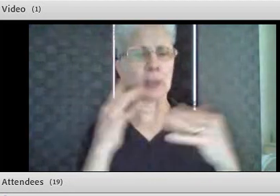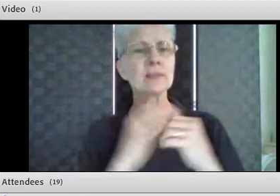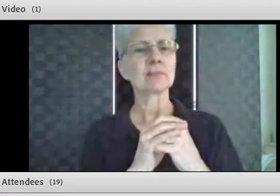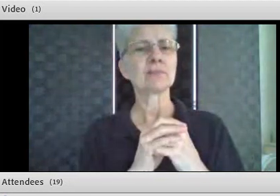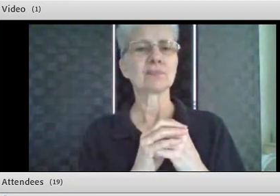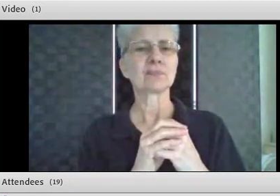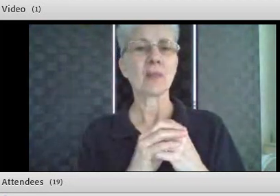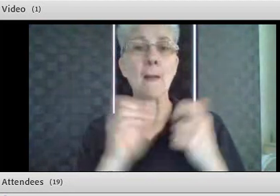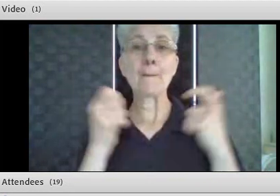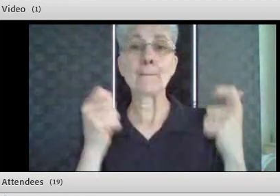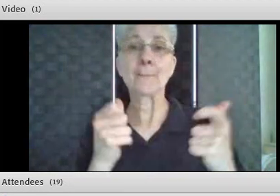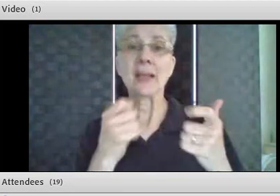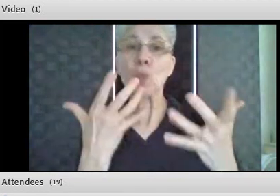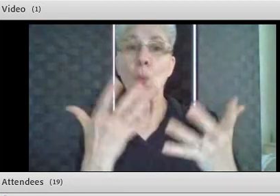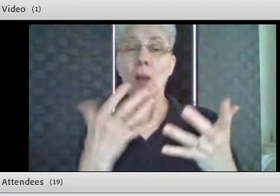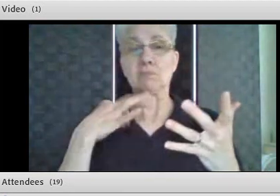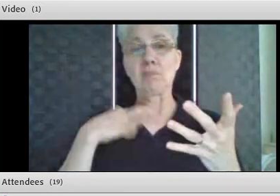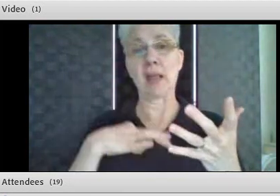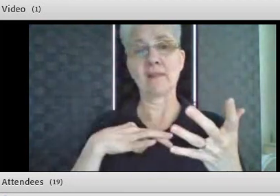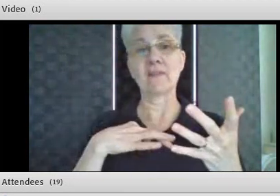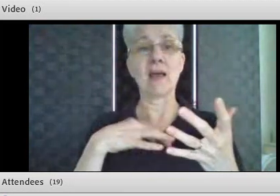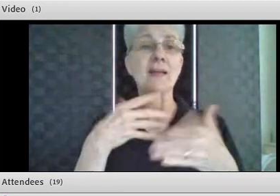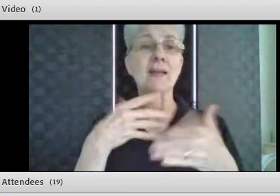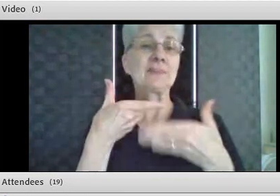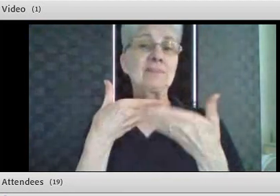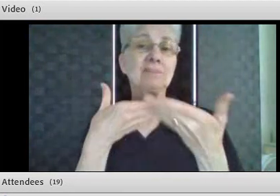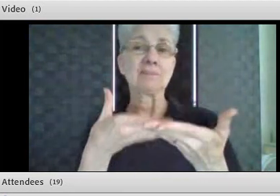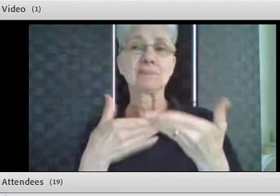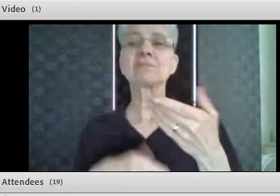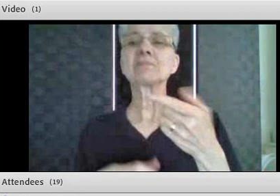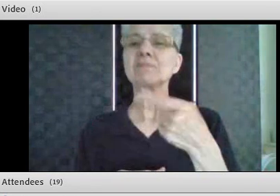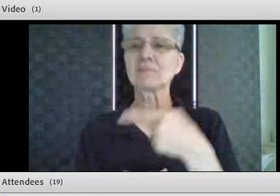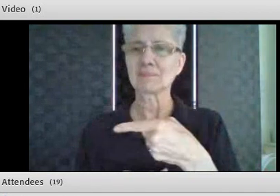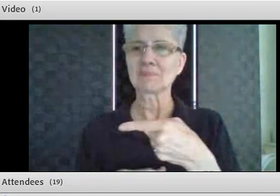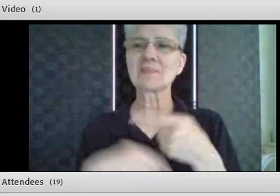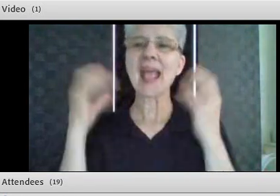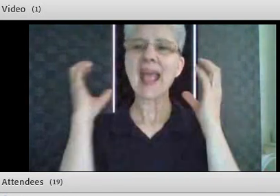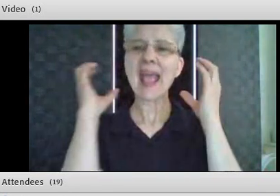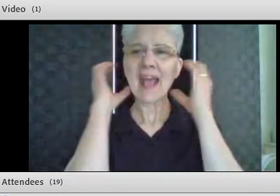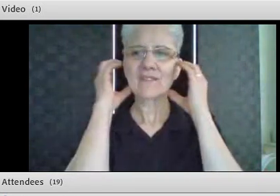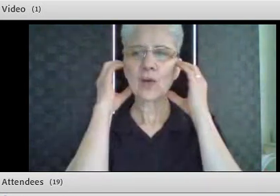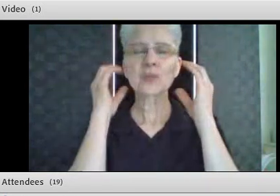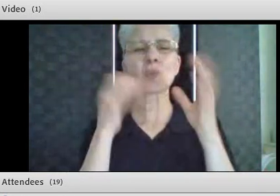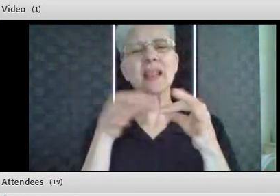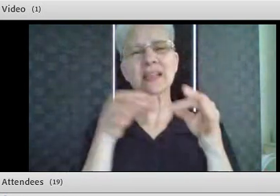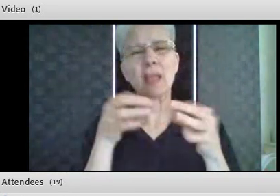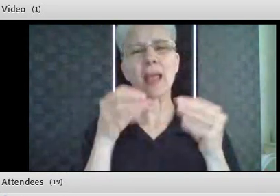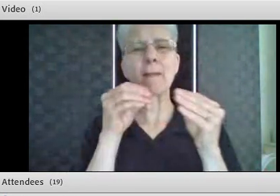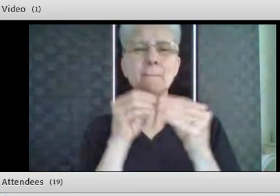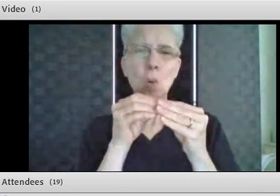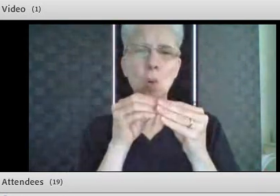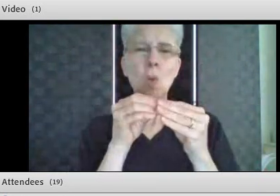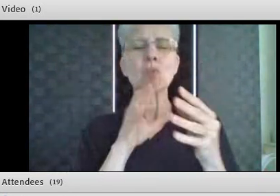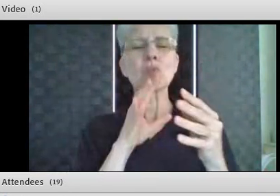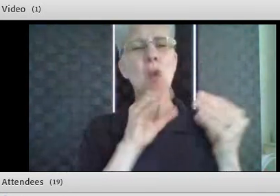The biggest piece to that, duh, duh, duh: headphones. Ryan: And we're going to go into the specifics. We'll circle back around.